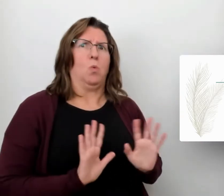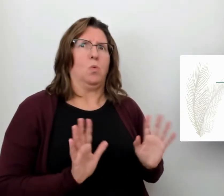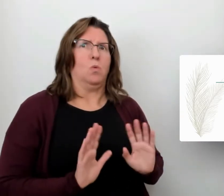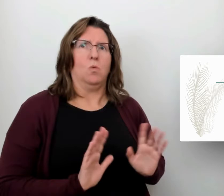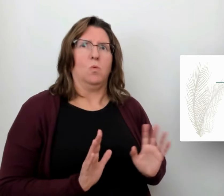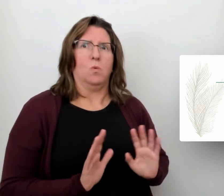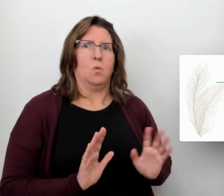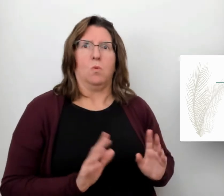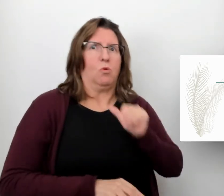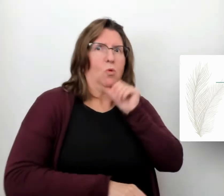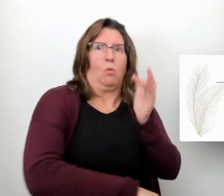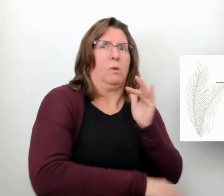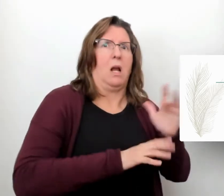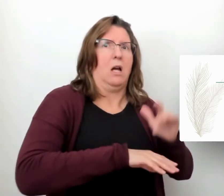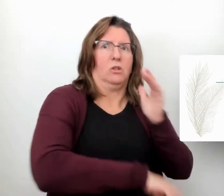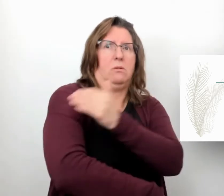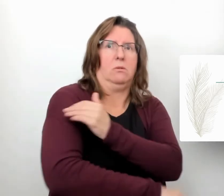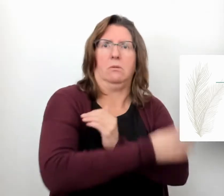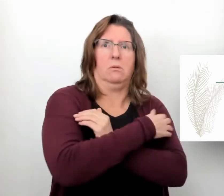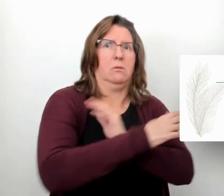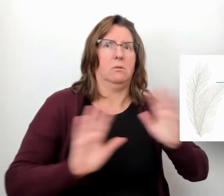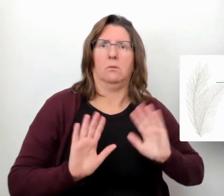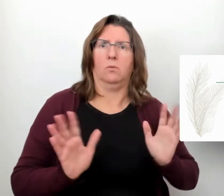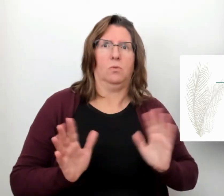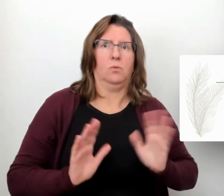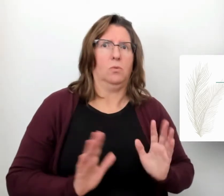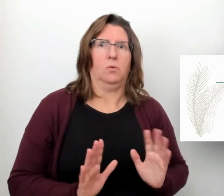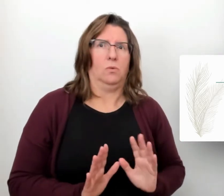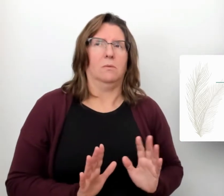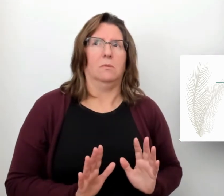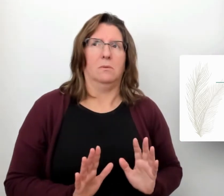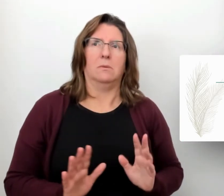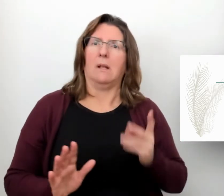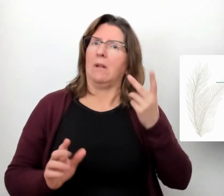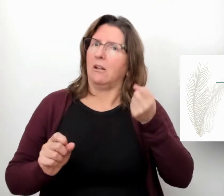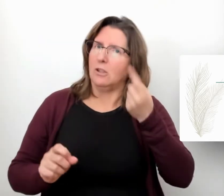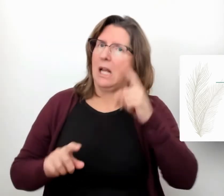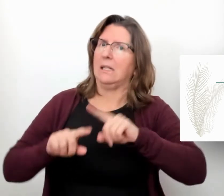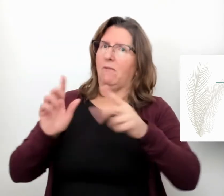In the hearing mainstream you say someone's name "Joanne" or "excuse me." You would not touch the other person.